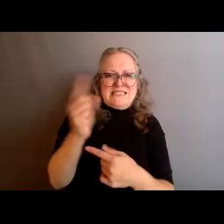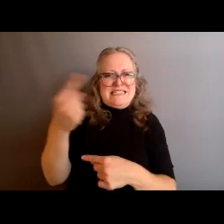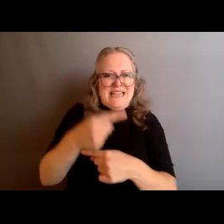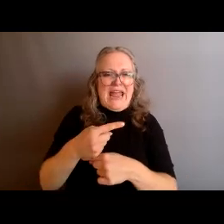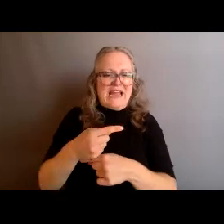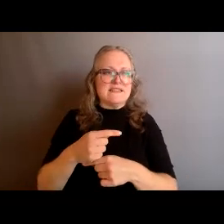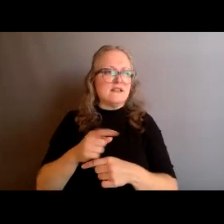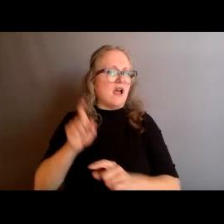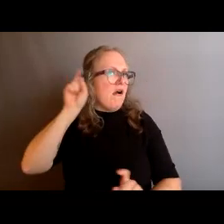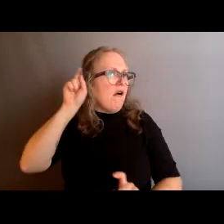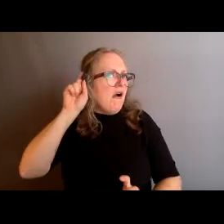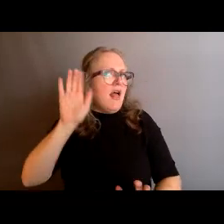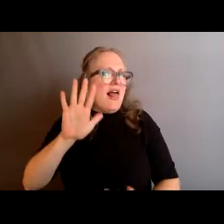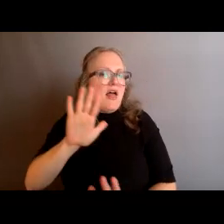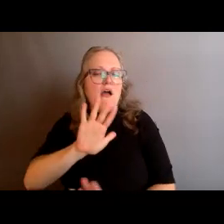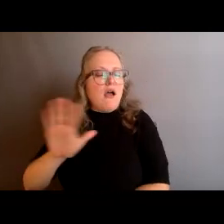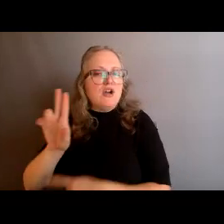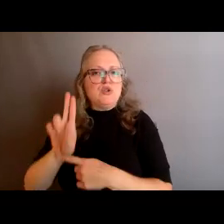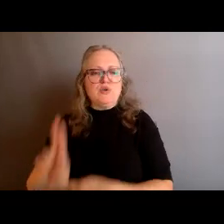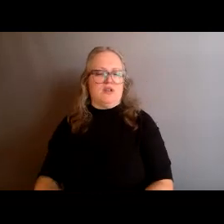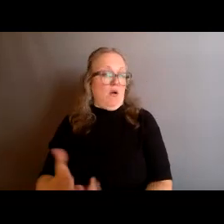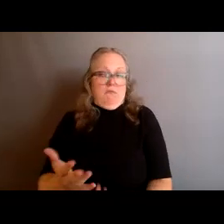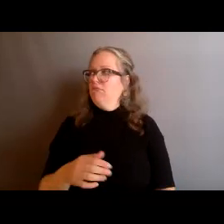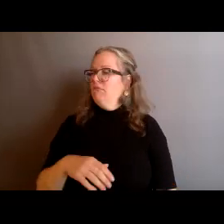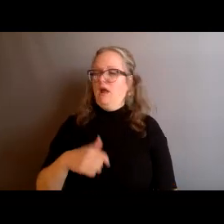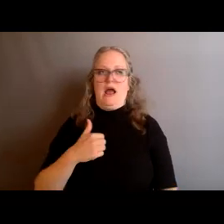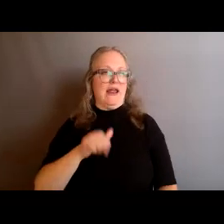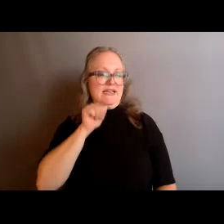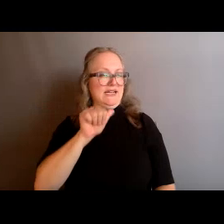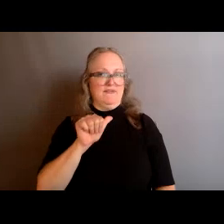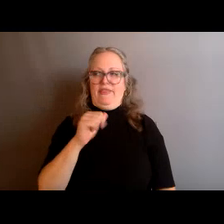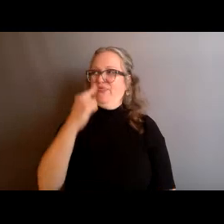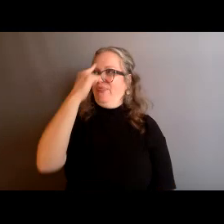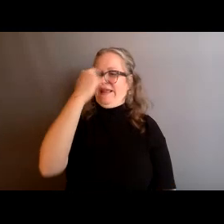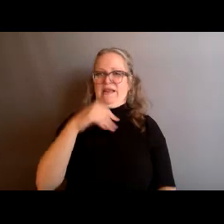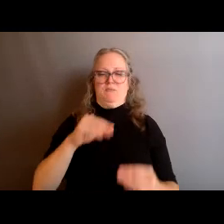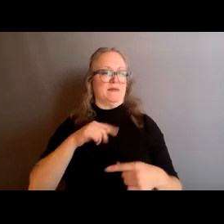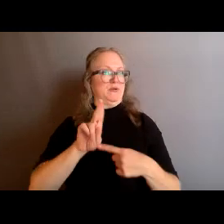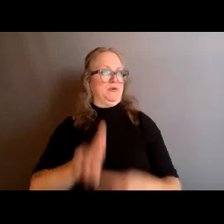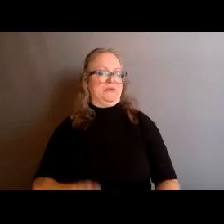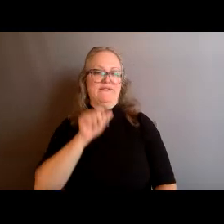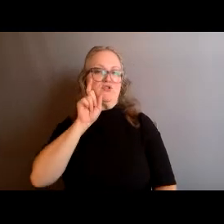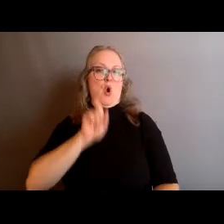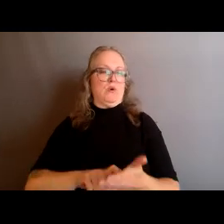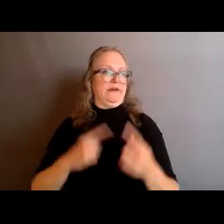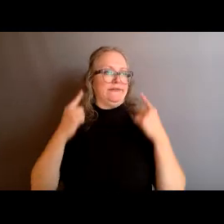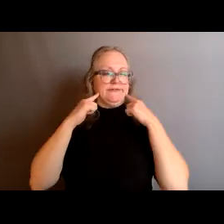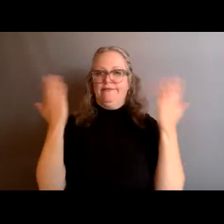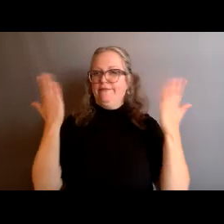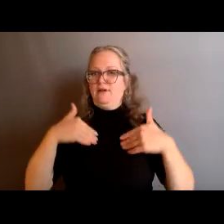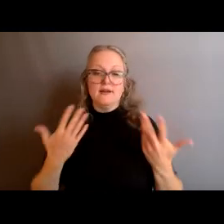They'll say I didn't even remember putting them on this morning. Sometimes it takes the 30 days every once while you see 90 days.